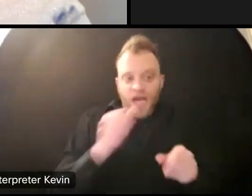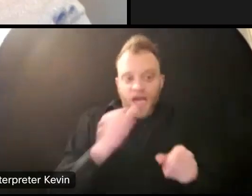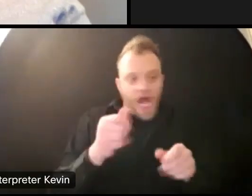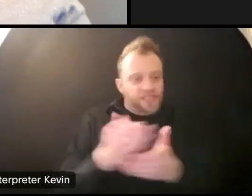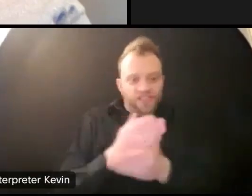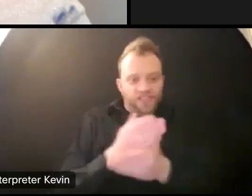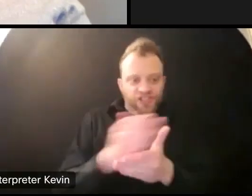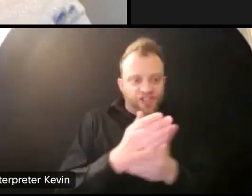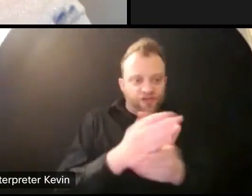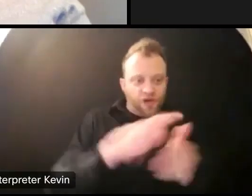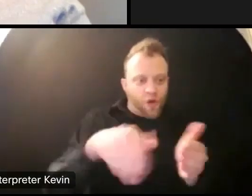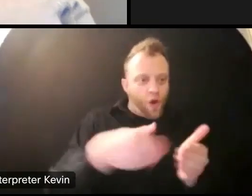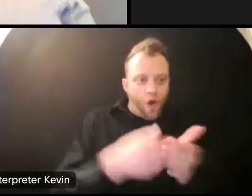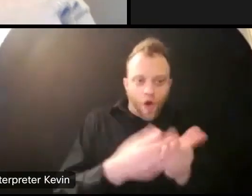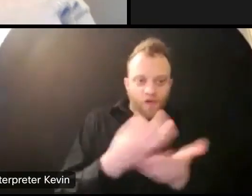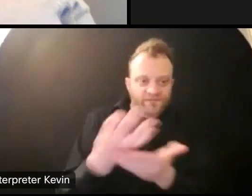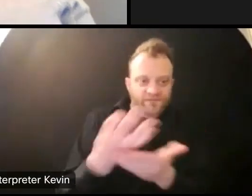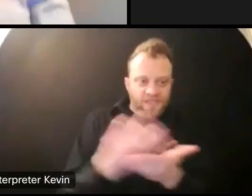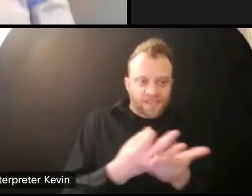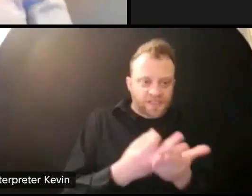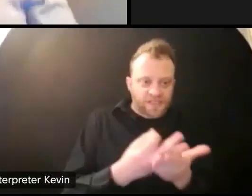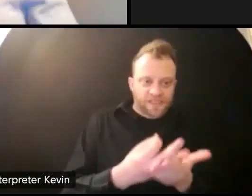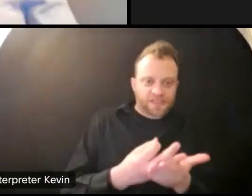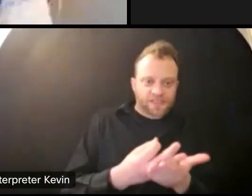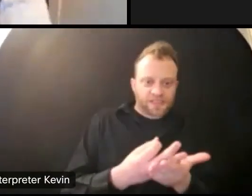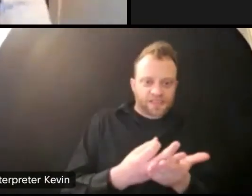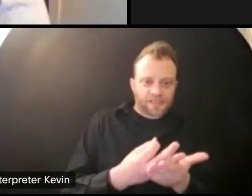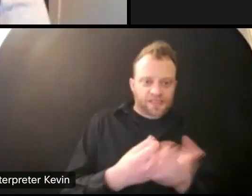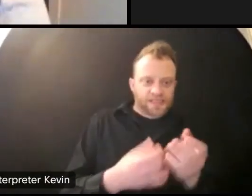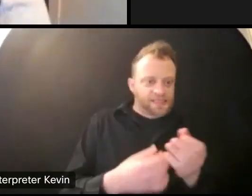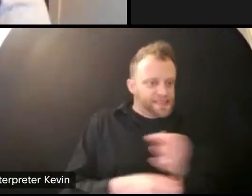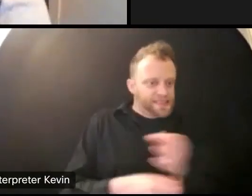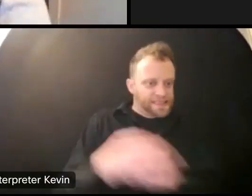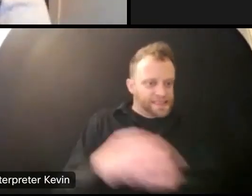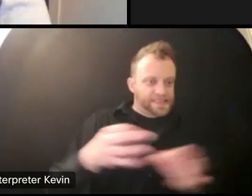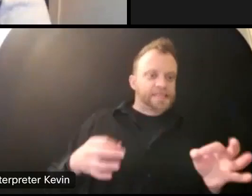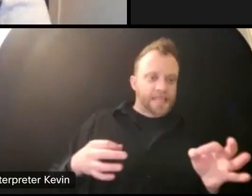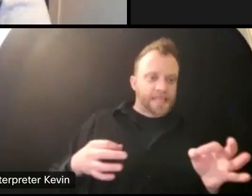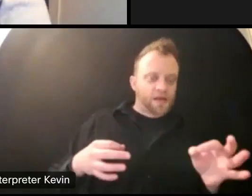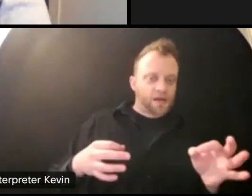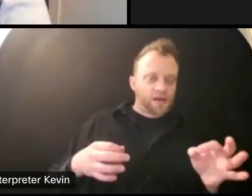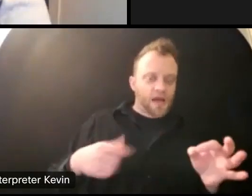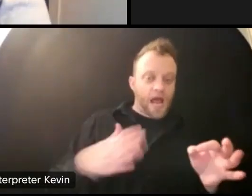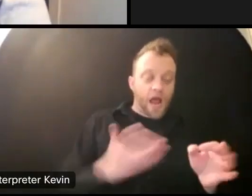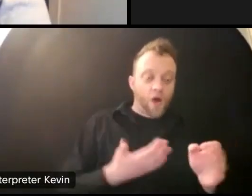go into the funding or the funds that each current Commission has and trying to figure